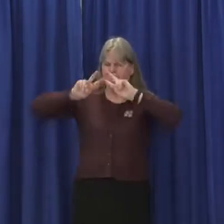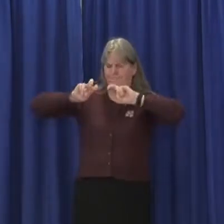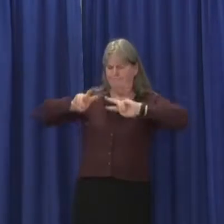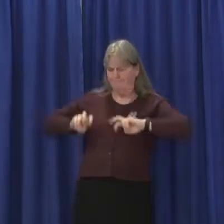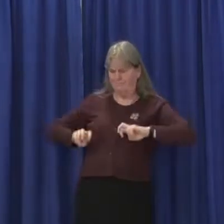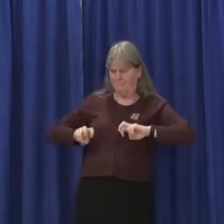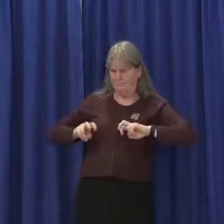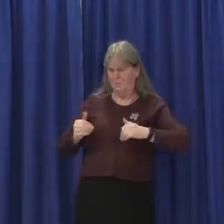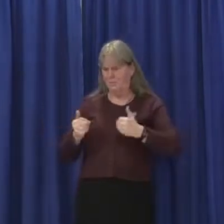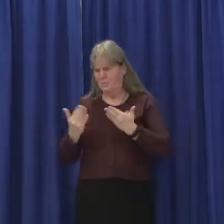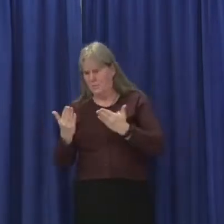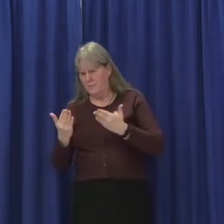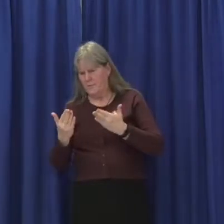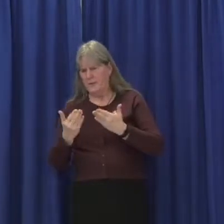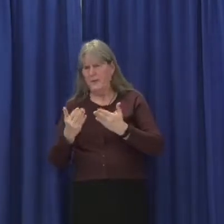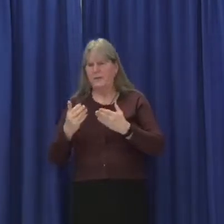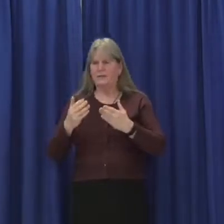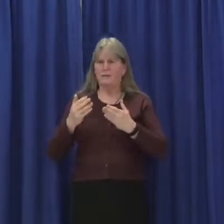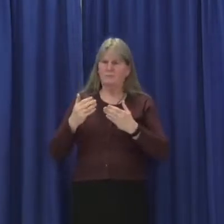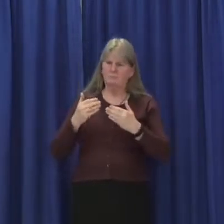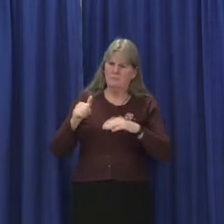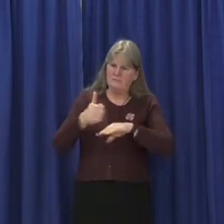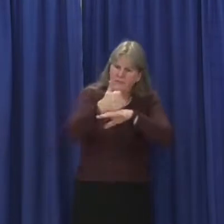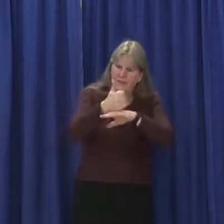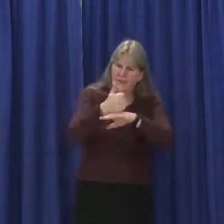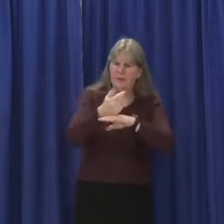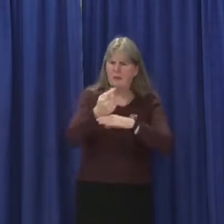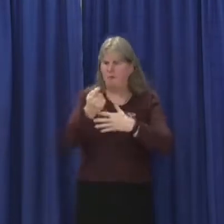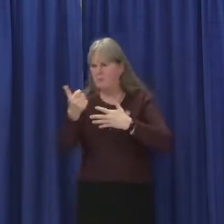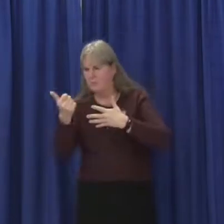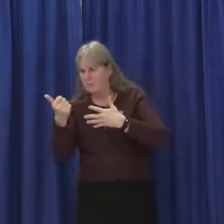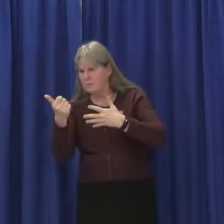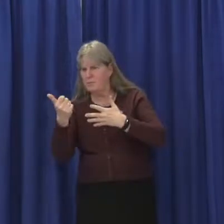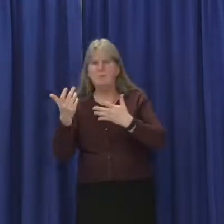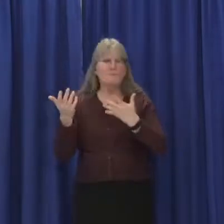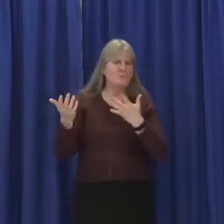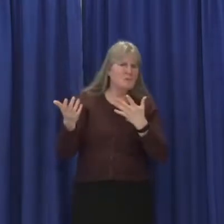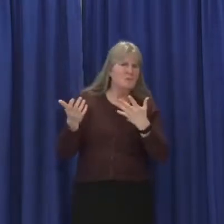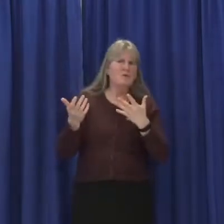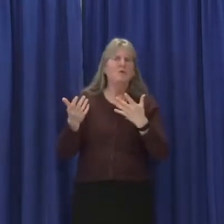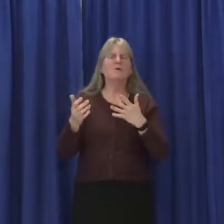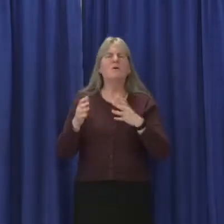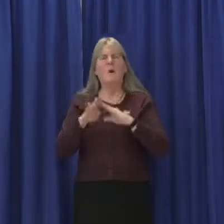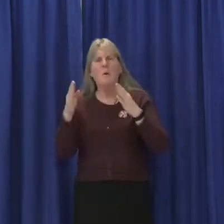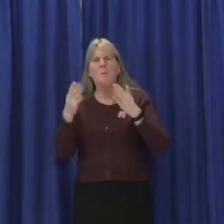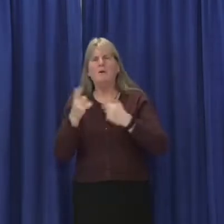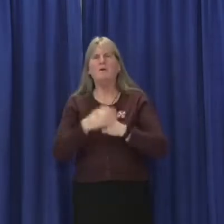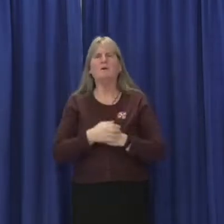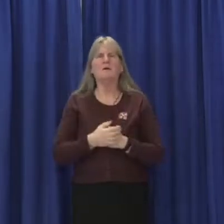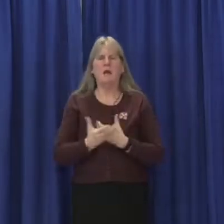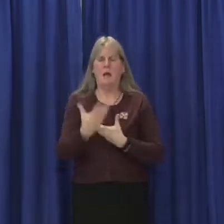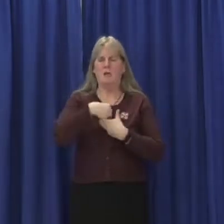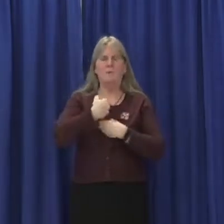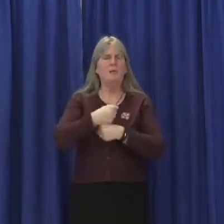recommending restrictions or I'm recommending that they be lifted. These factors include how many,